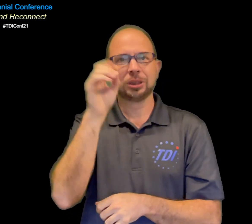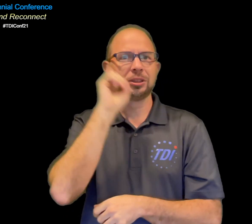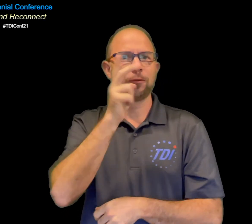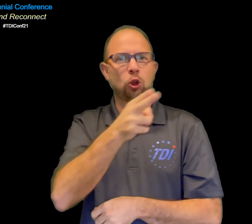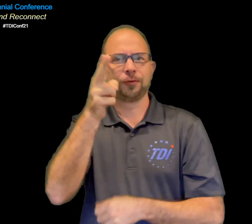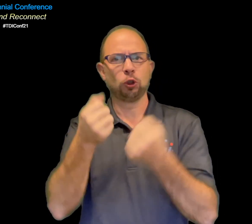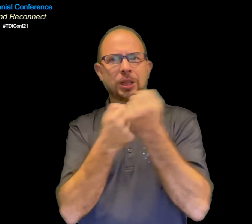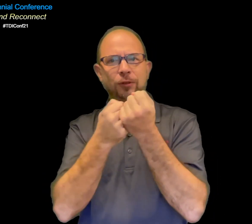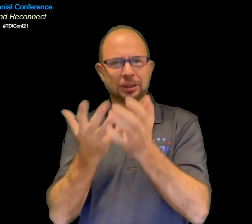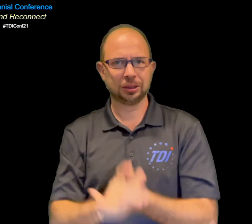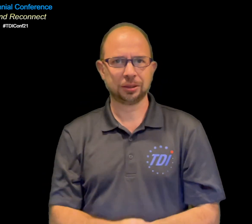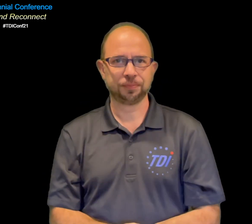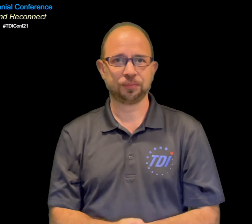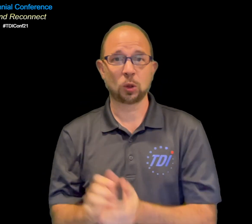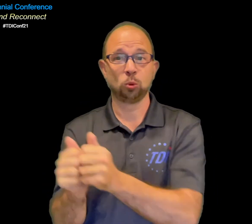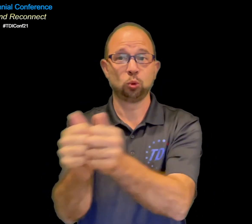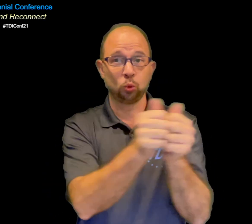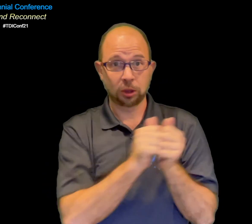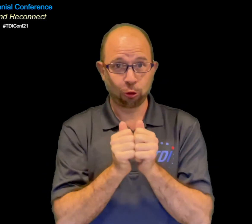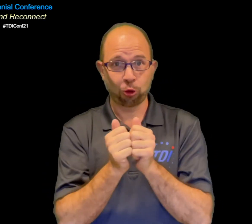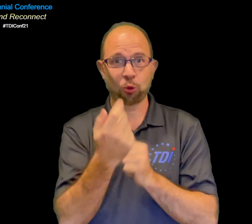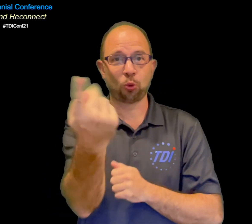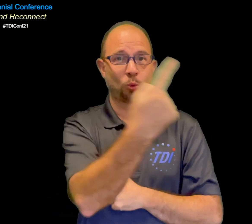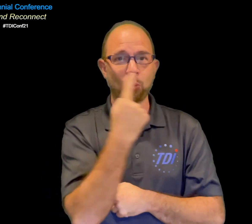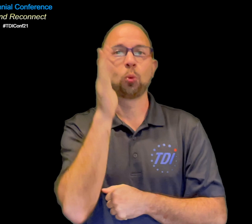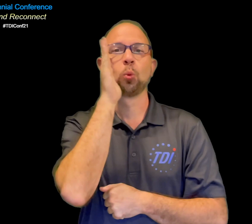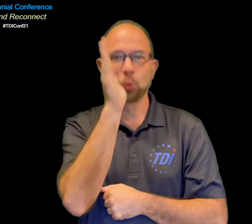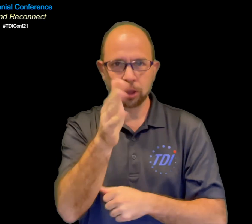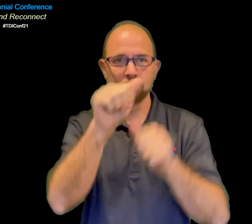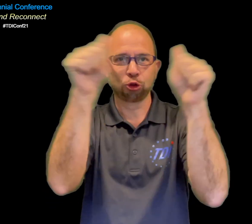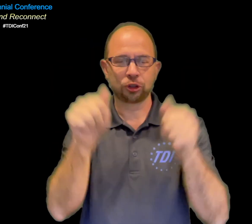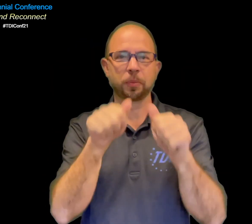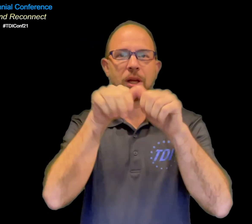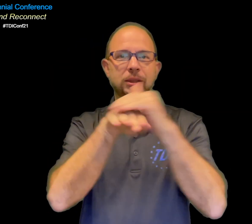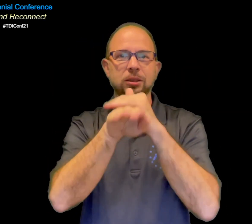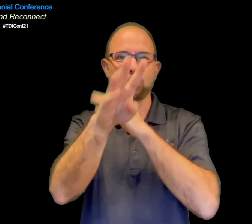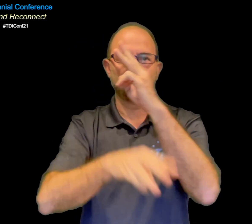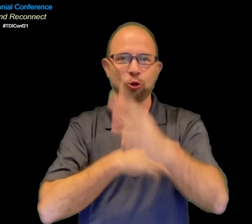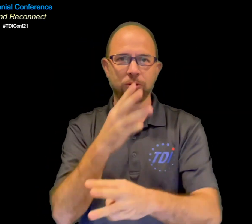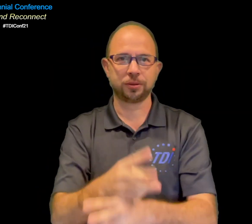and DHH advocates. Together, we will shape an accessible world.